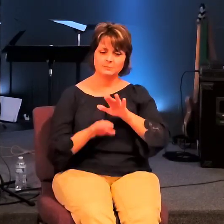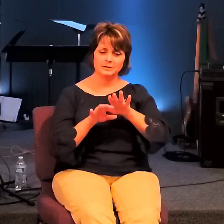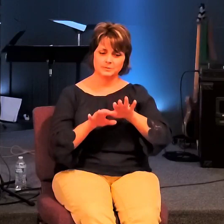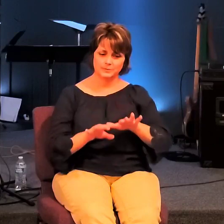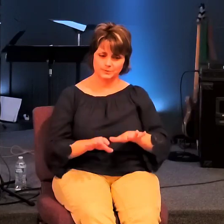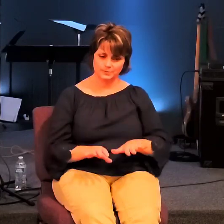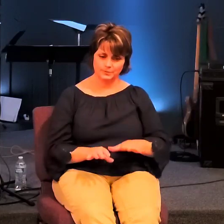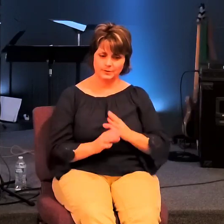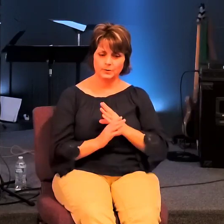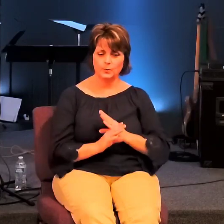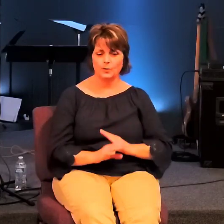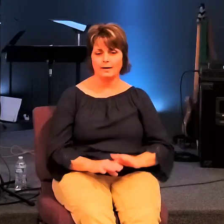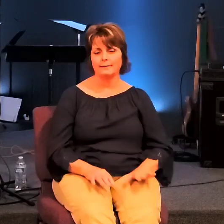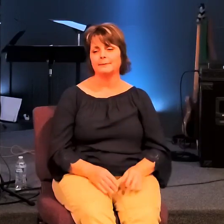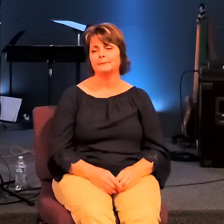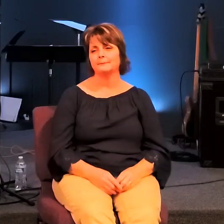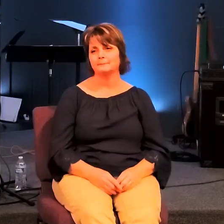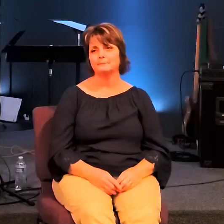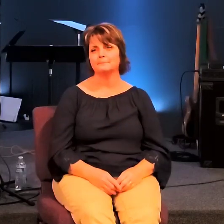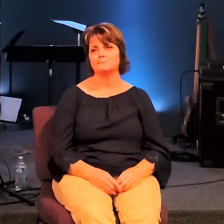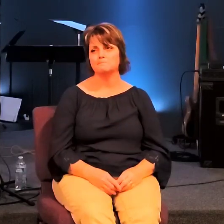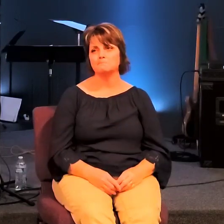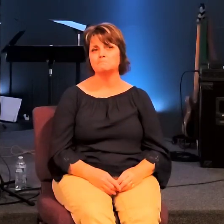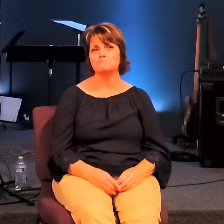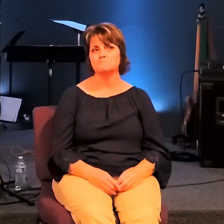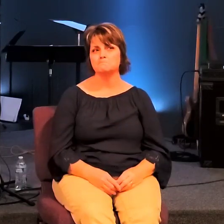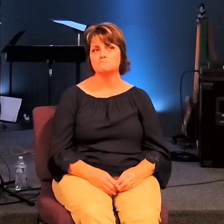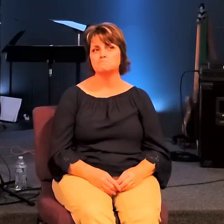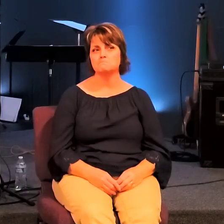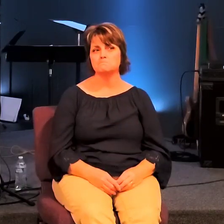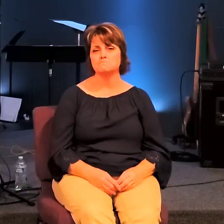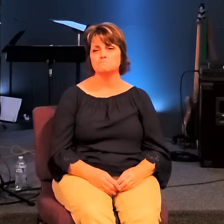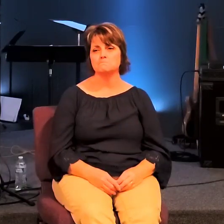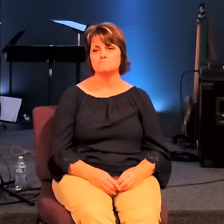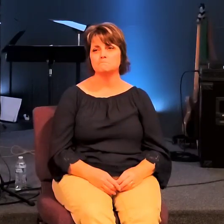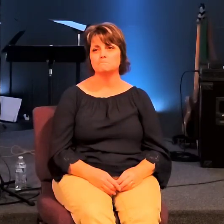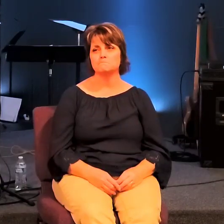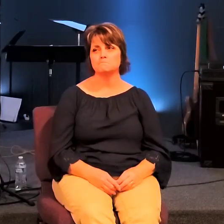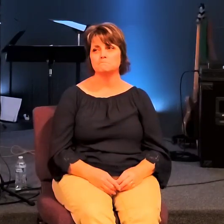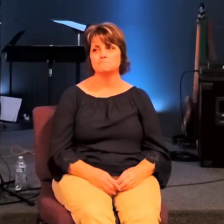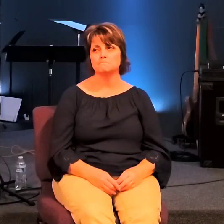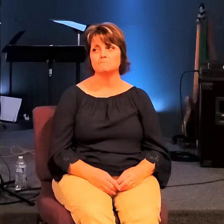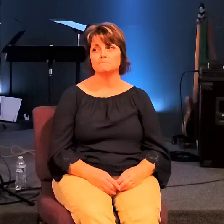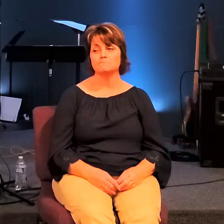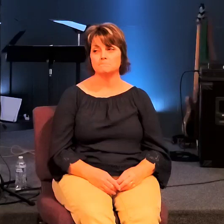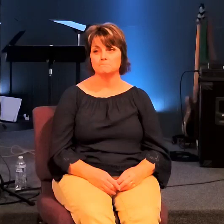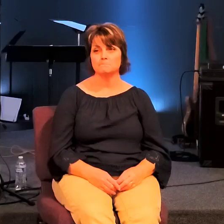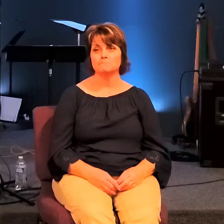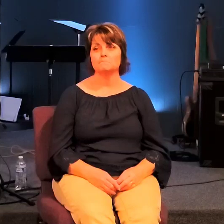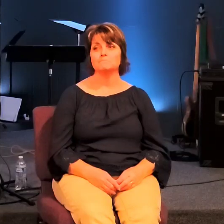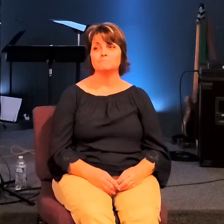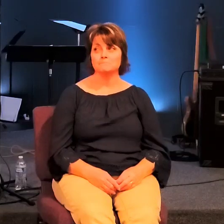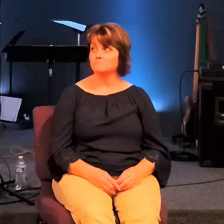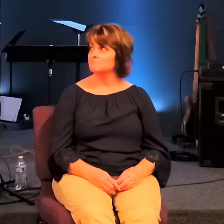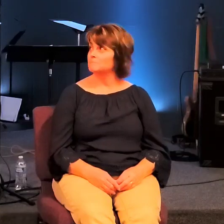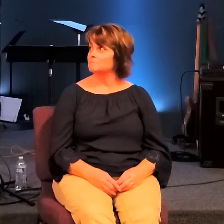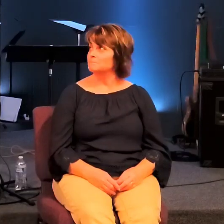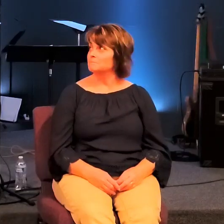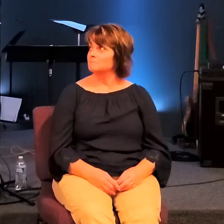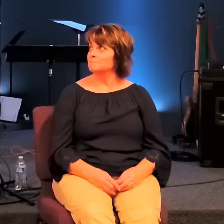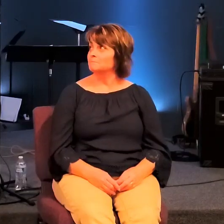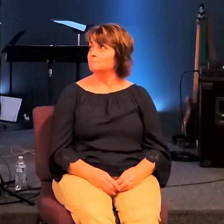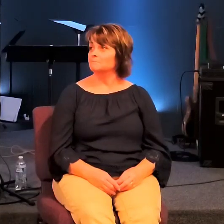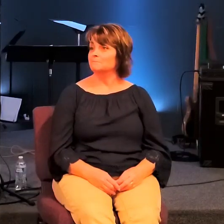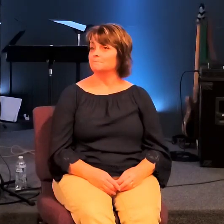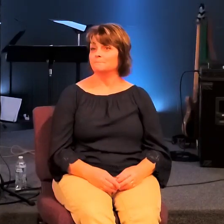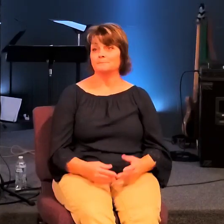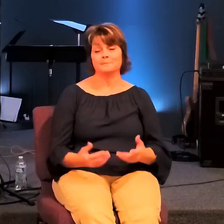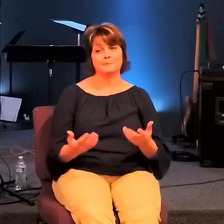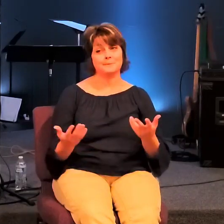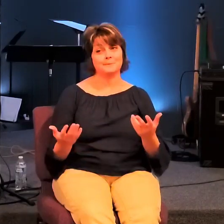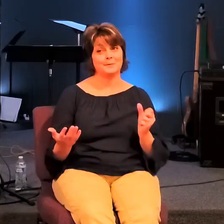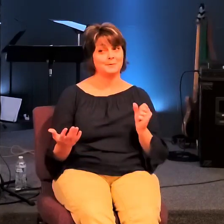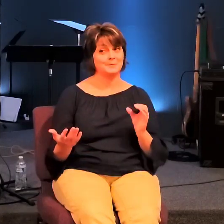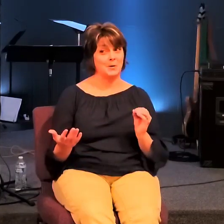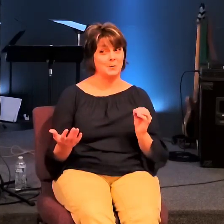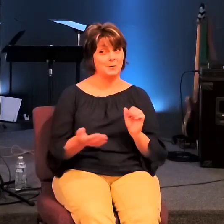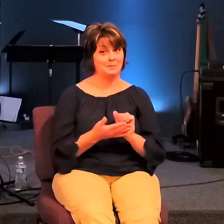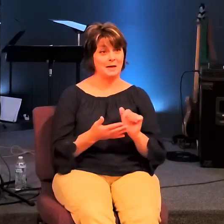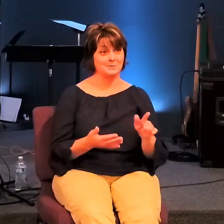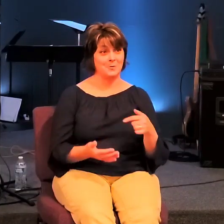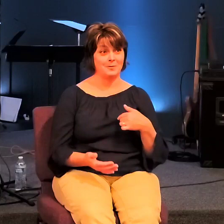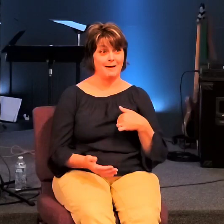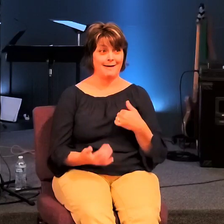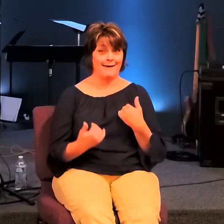but you still so that's really all I have to say in terms of